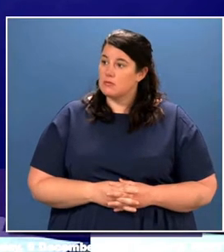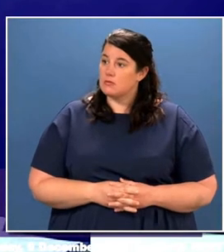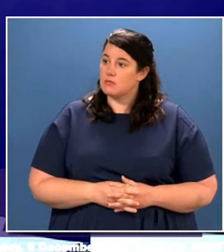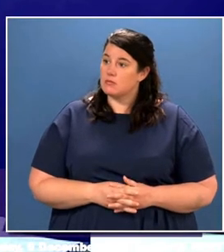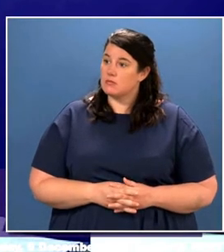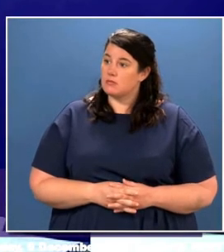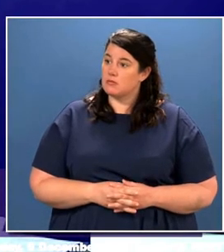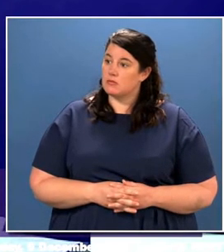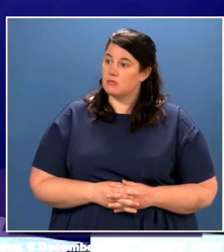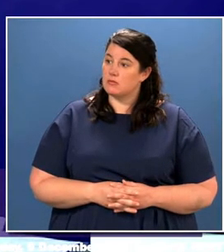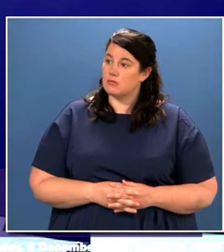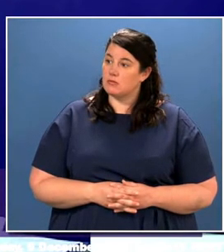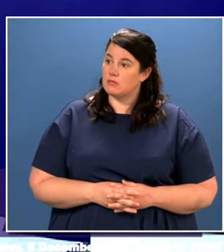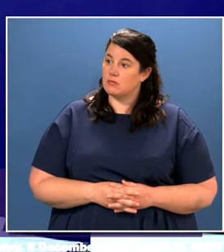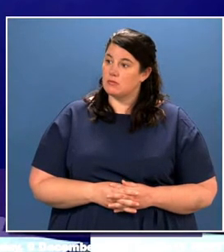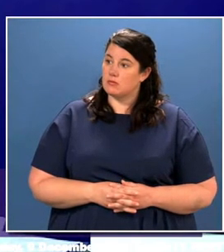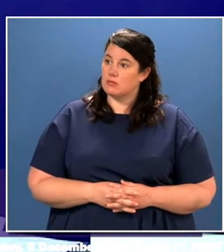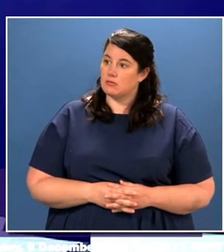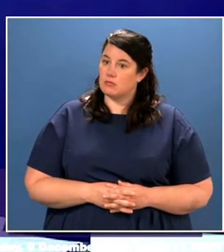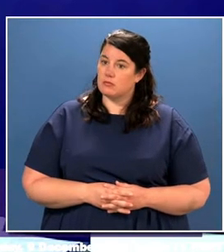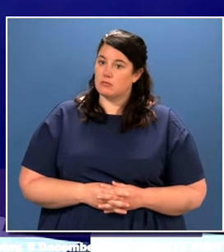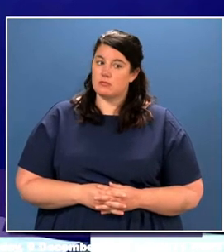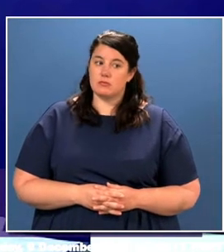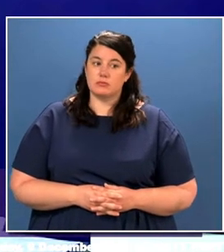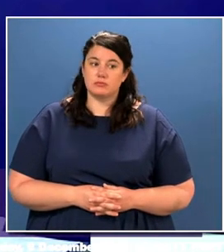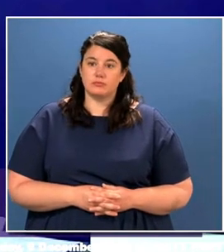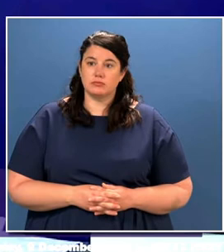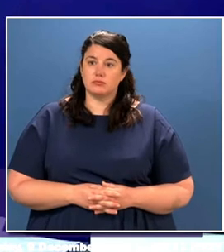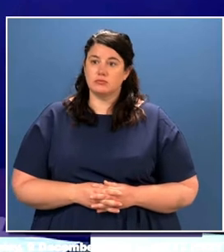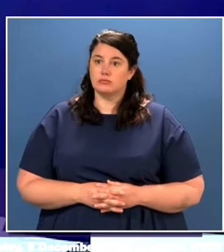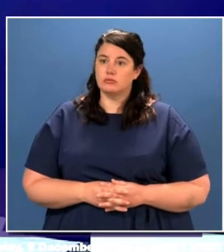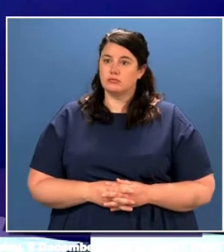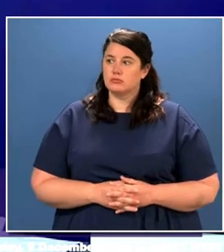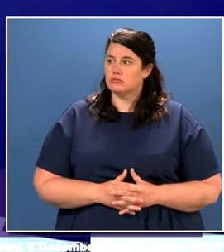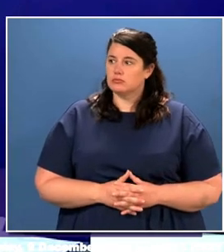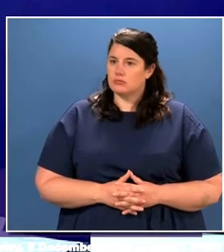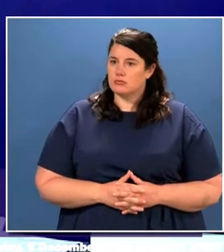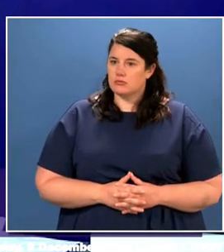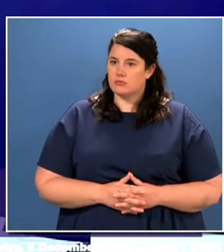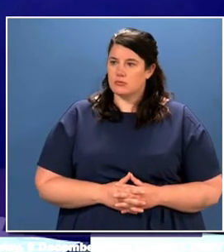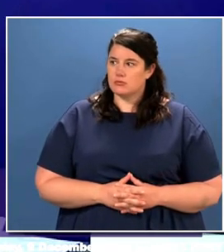We will just adjust our table. OK, thank you. It was a little bit hard to hear.